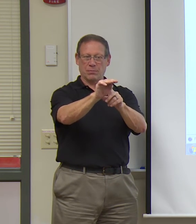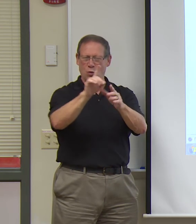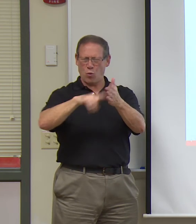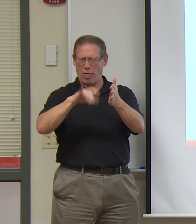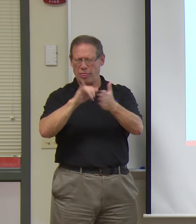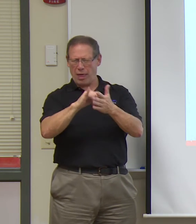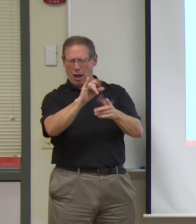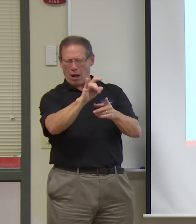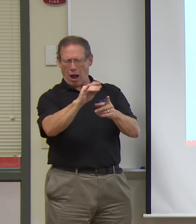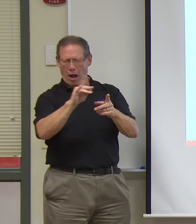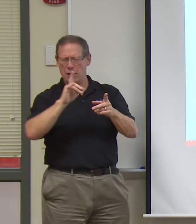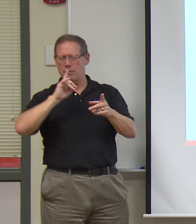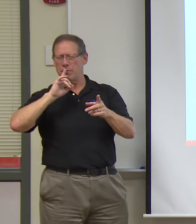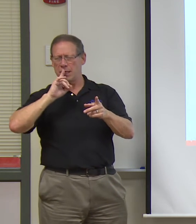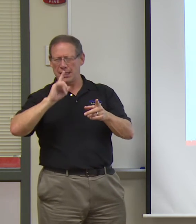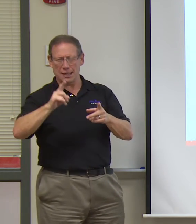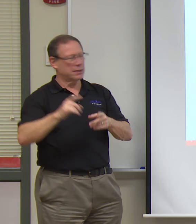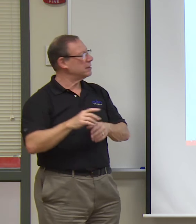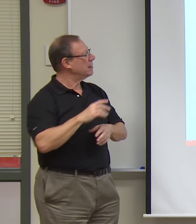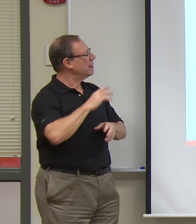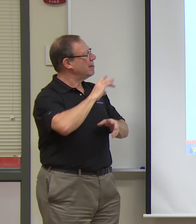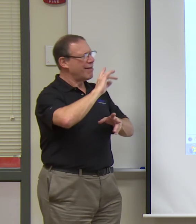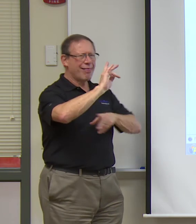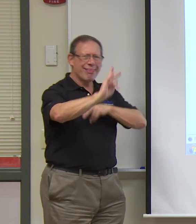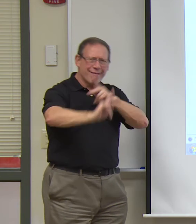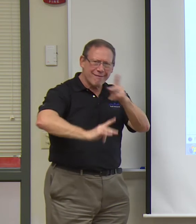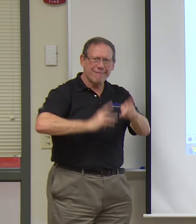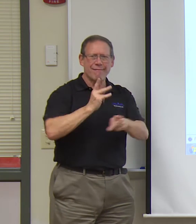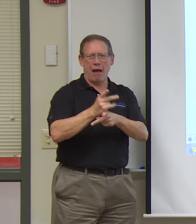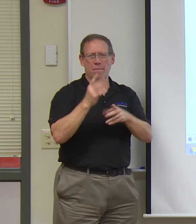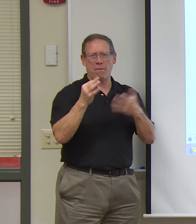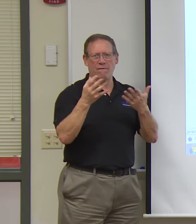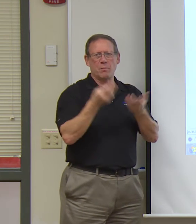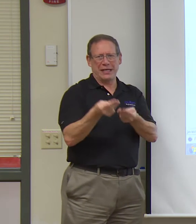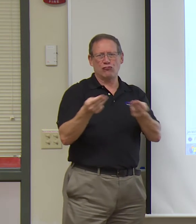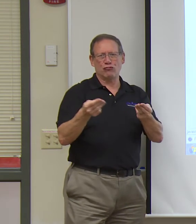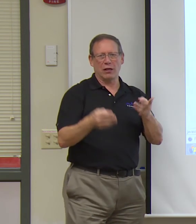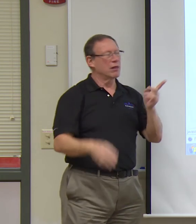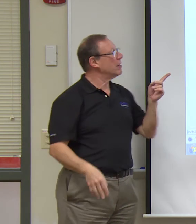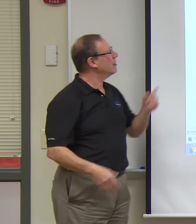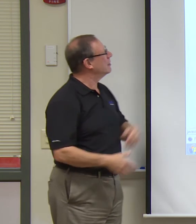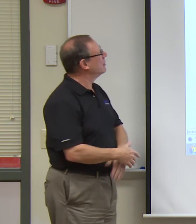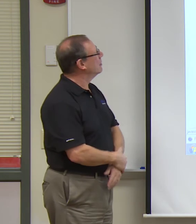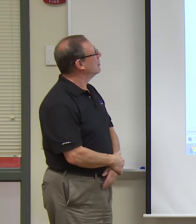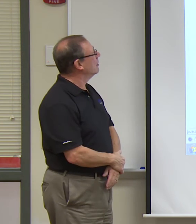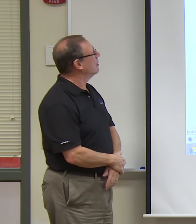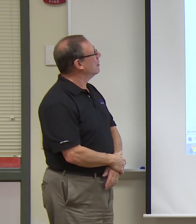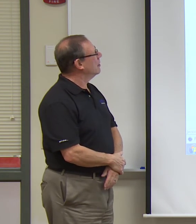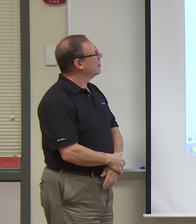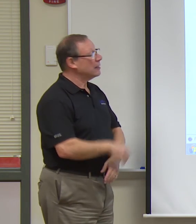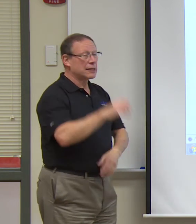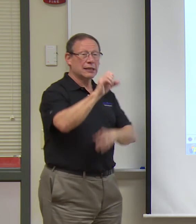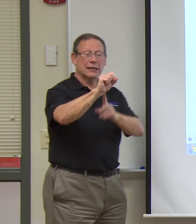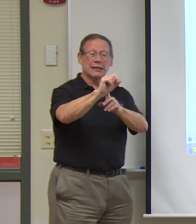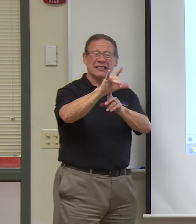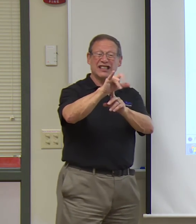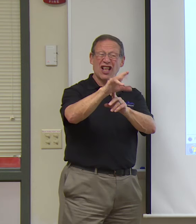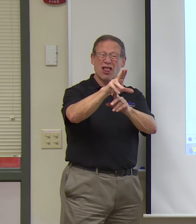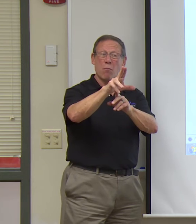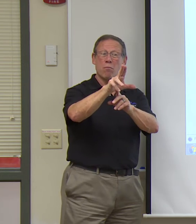So...by the type of material it is. So, usually, the syllabus stays at the top,